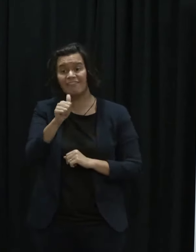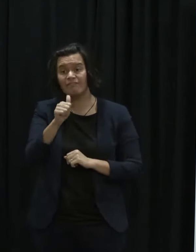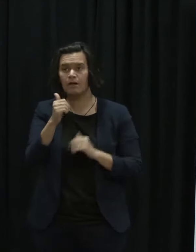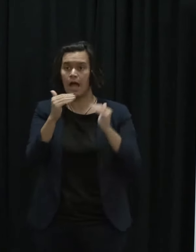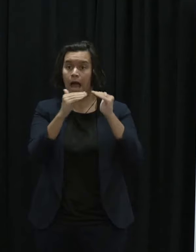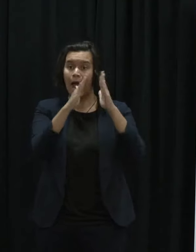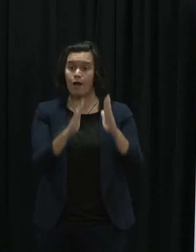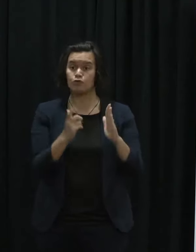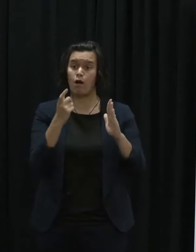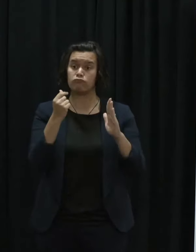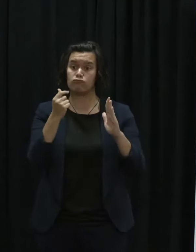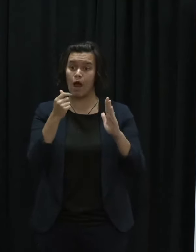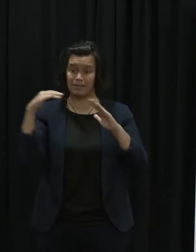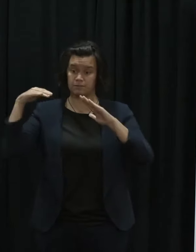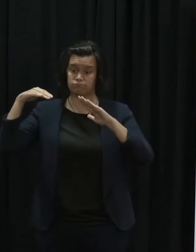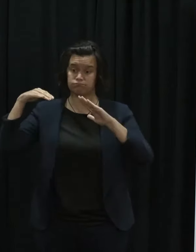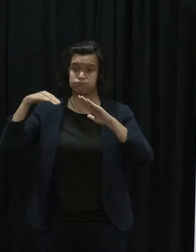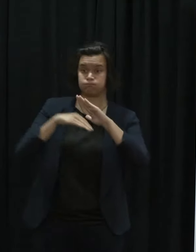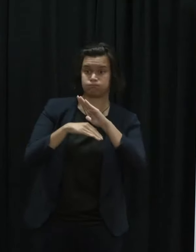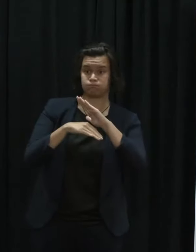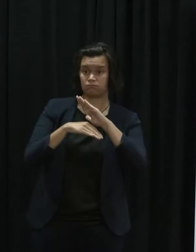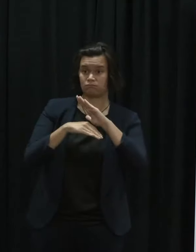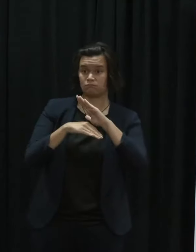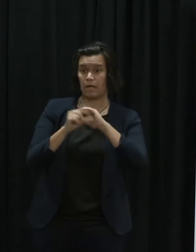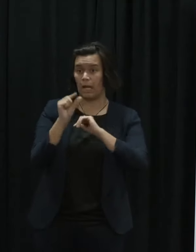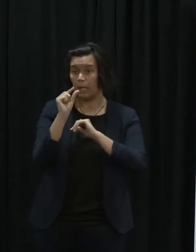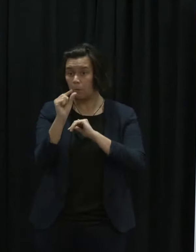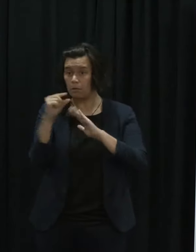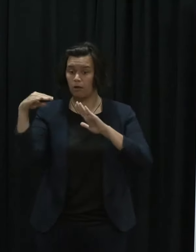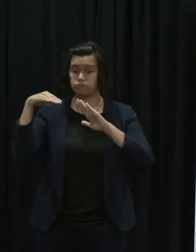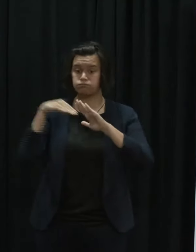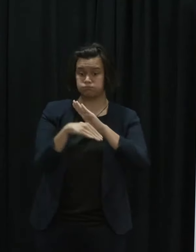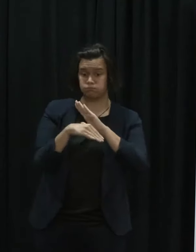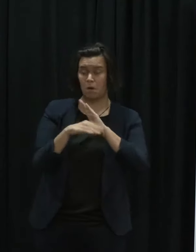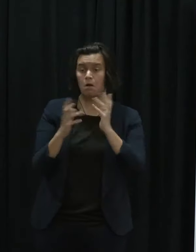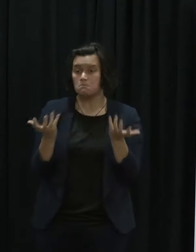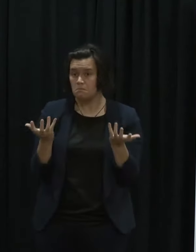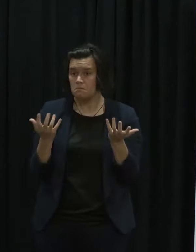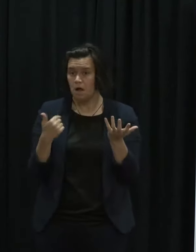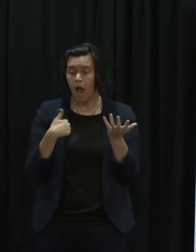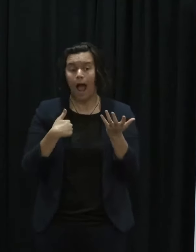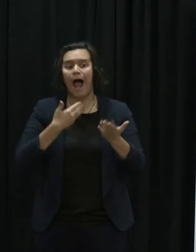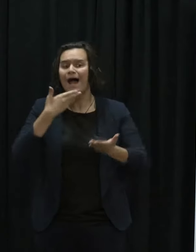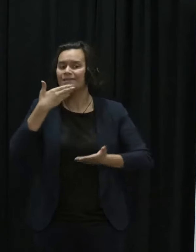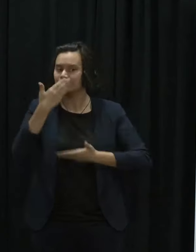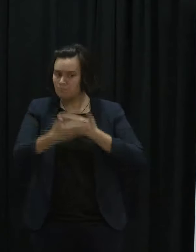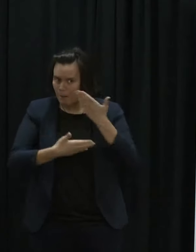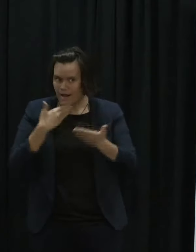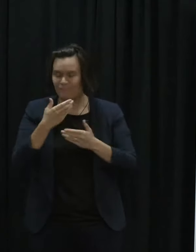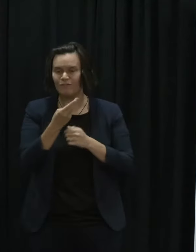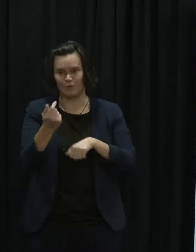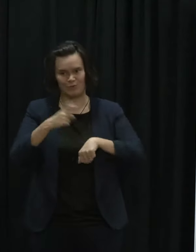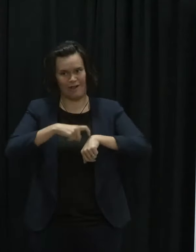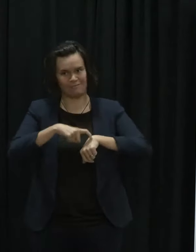particular numeric. I was asked in a question whether we would accept seeing prices fall away, or over a